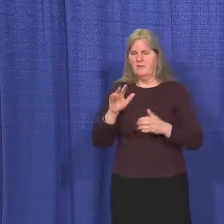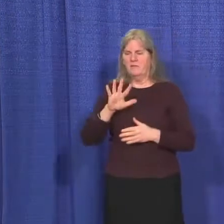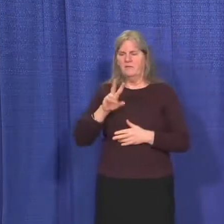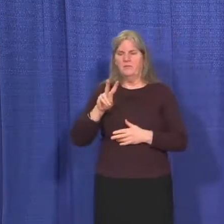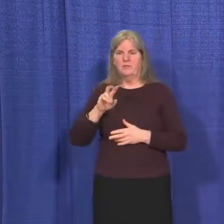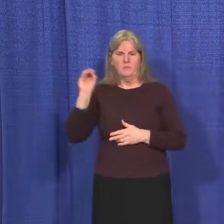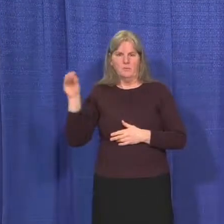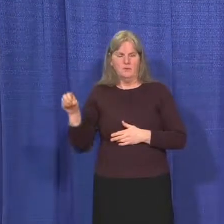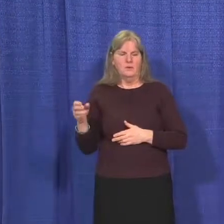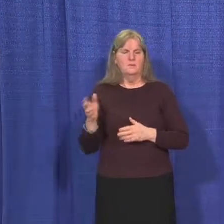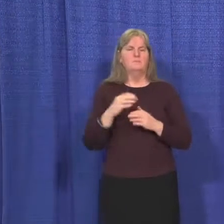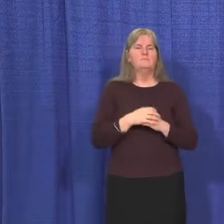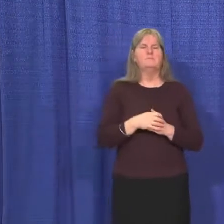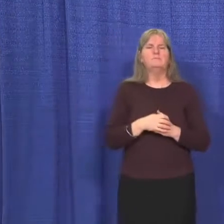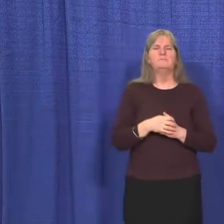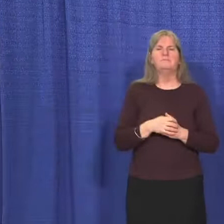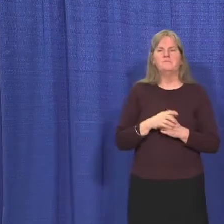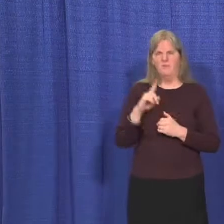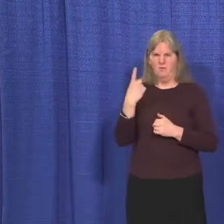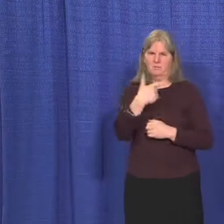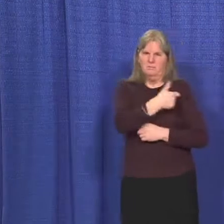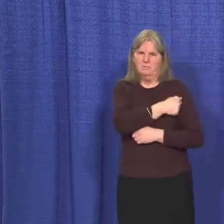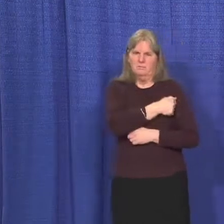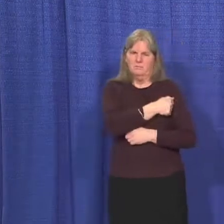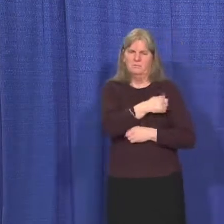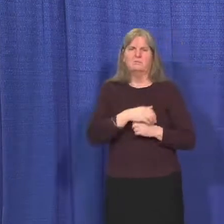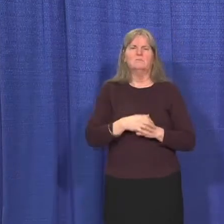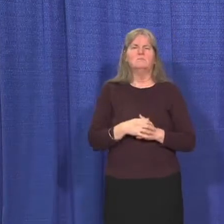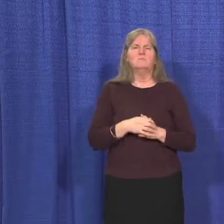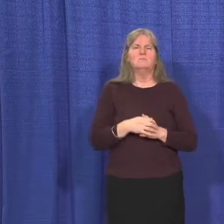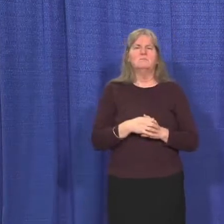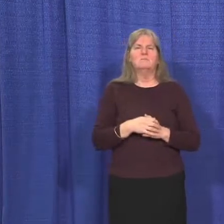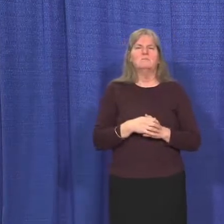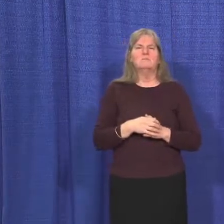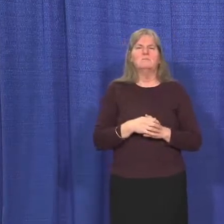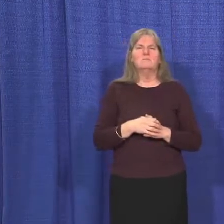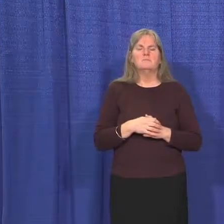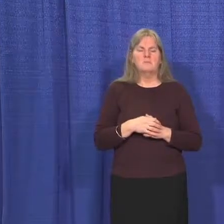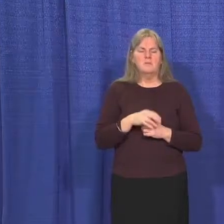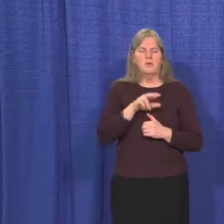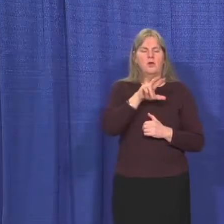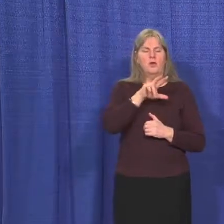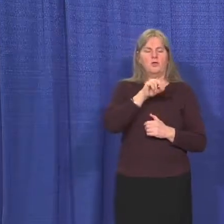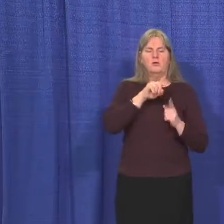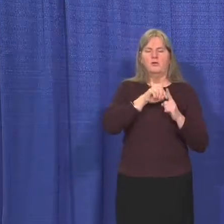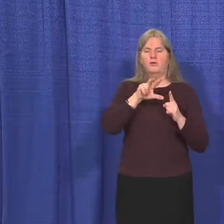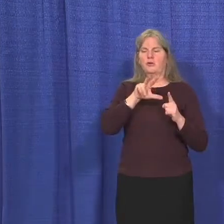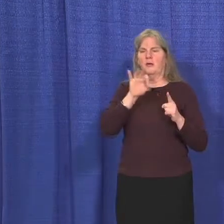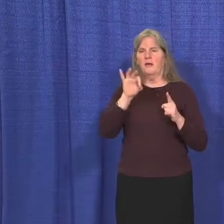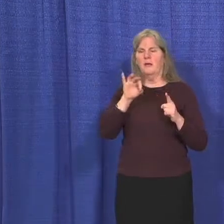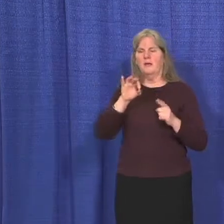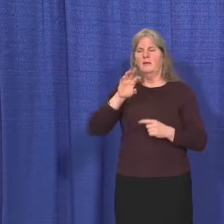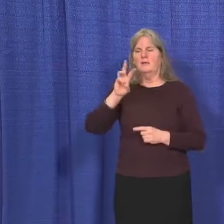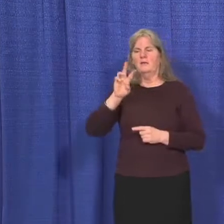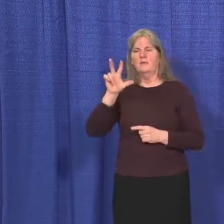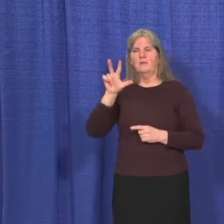52 percent first dose uptake. And in the 30 to 39 age group,